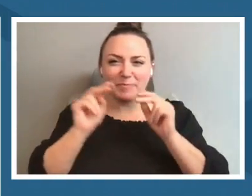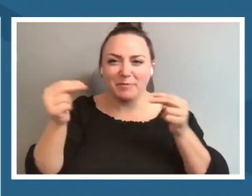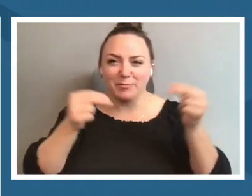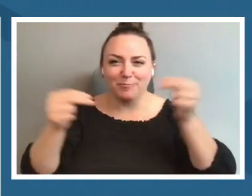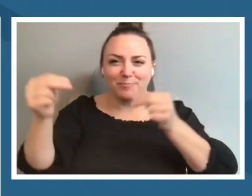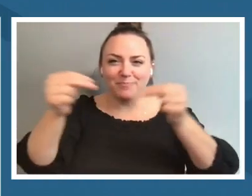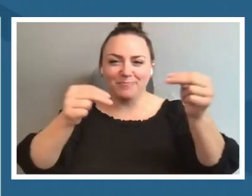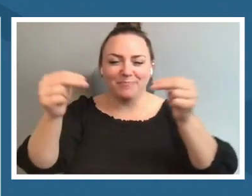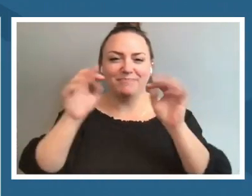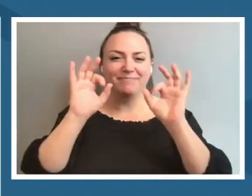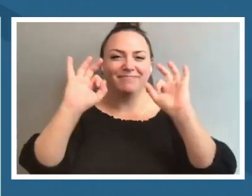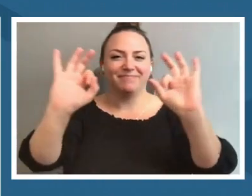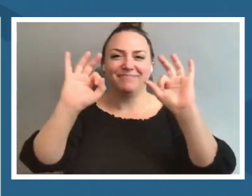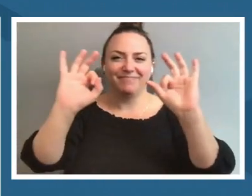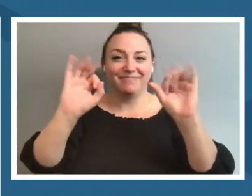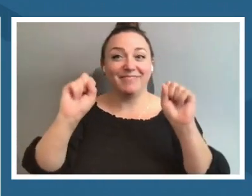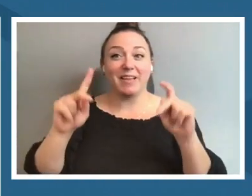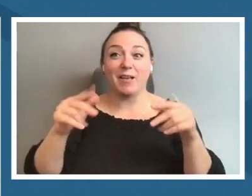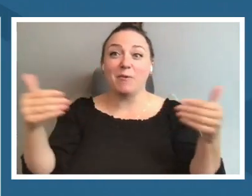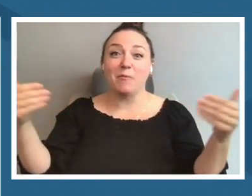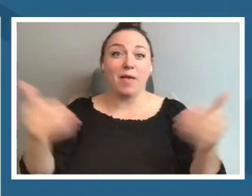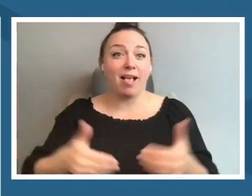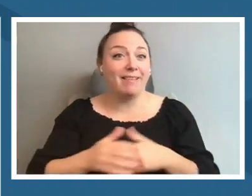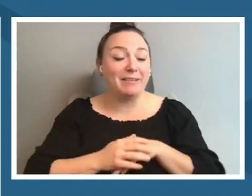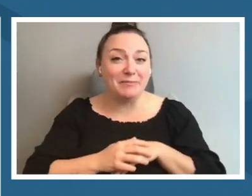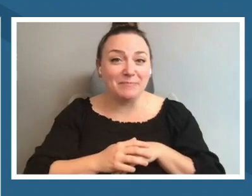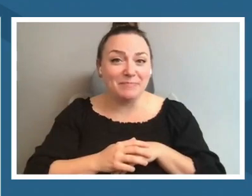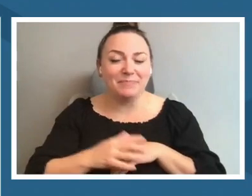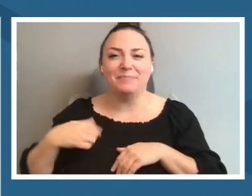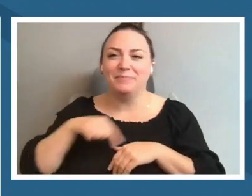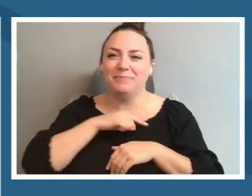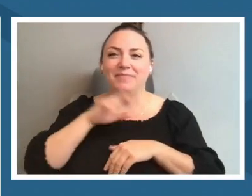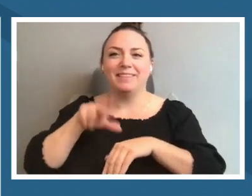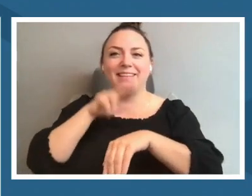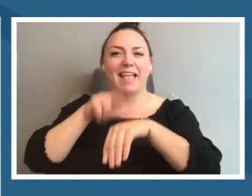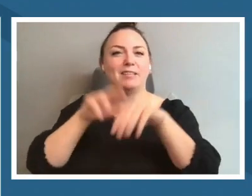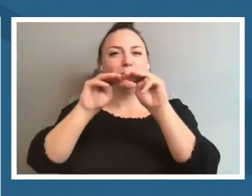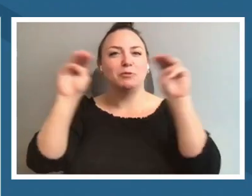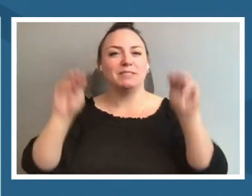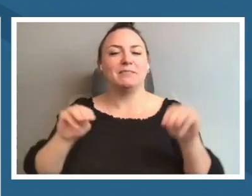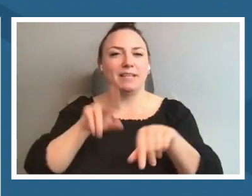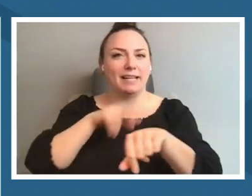all right welcome we are the national